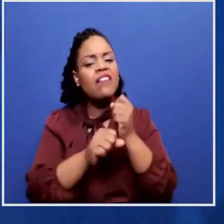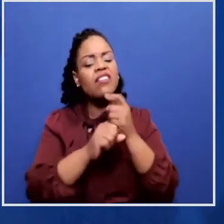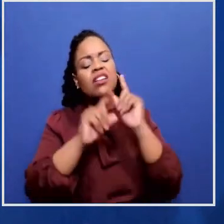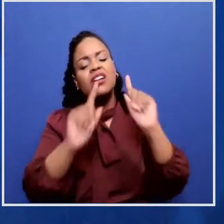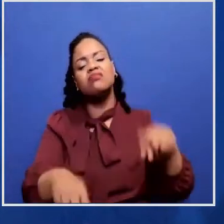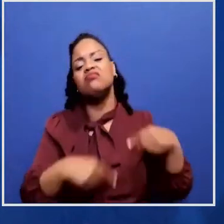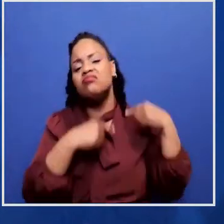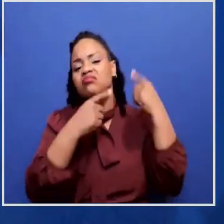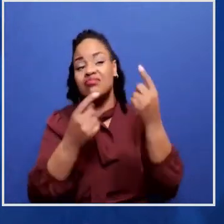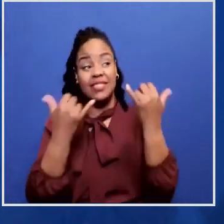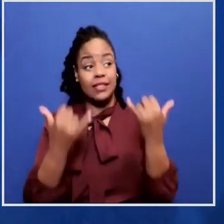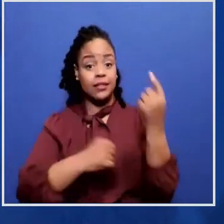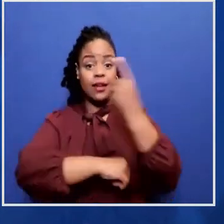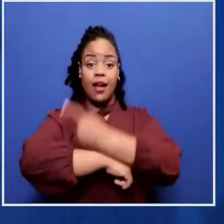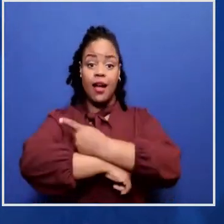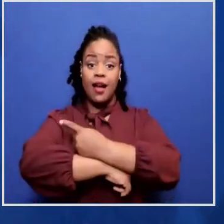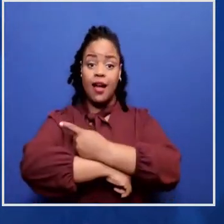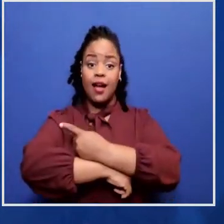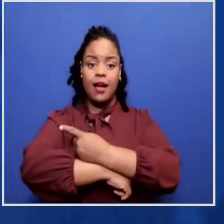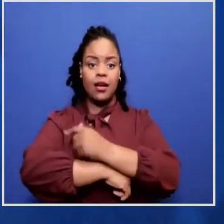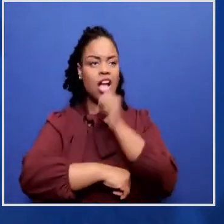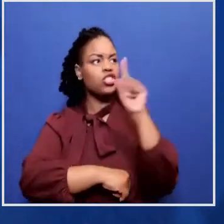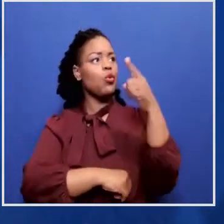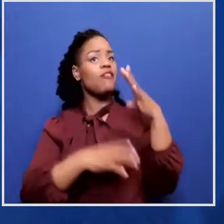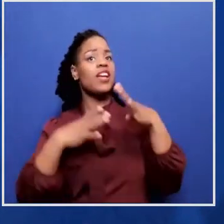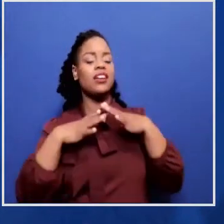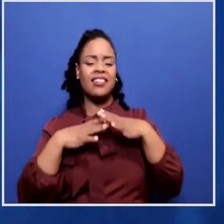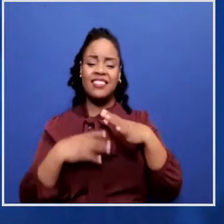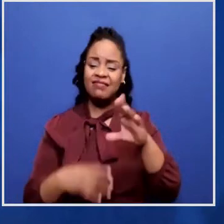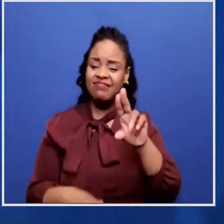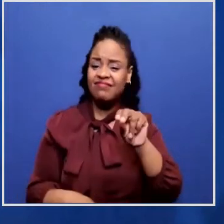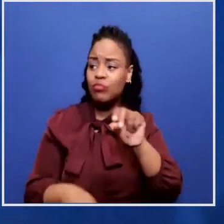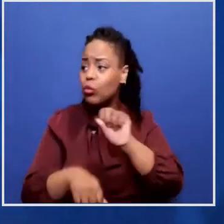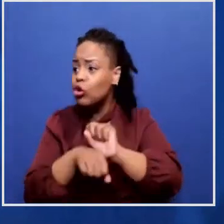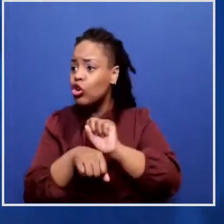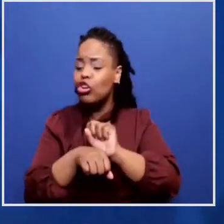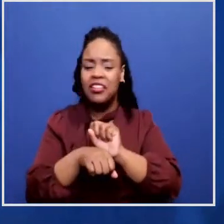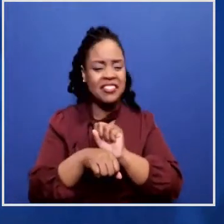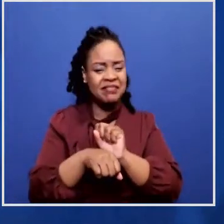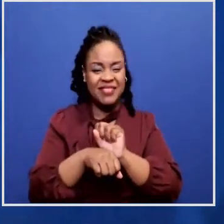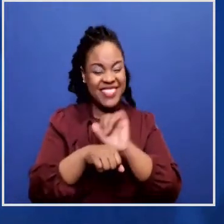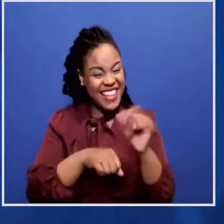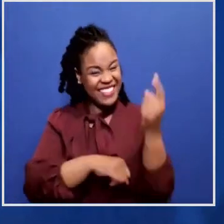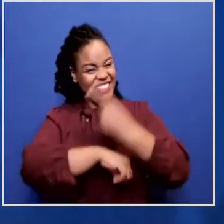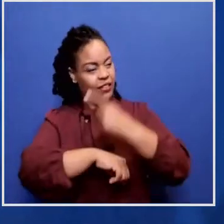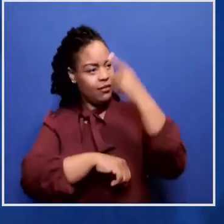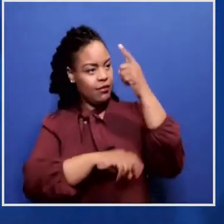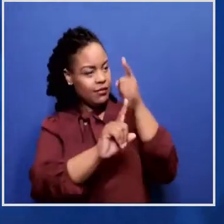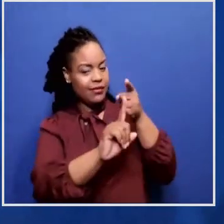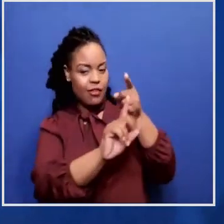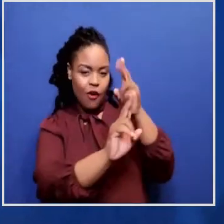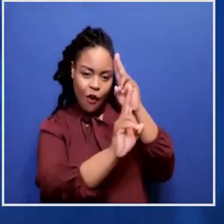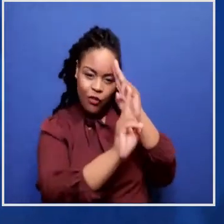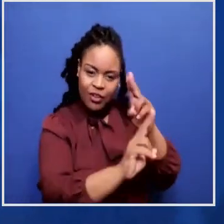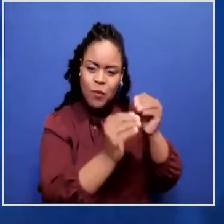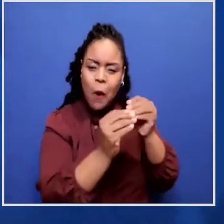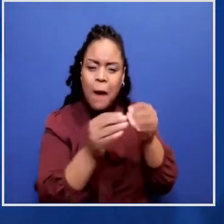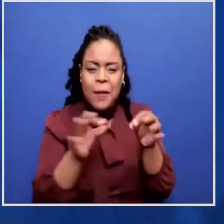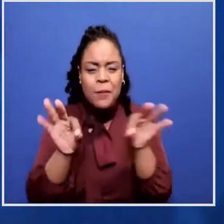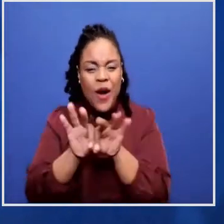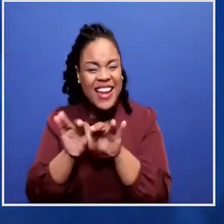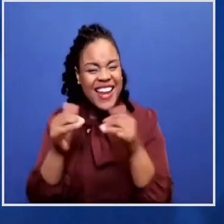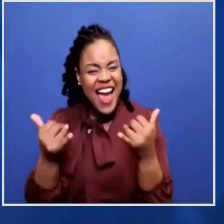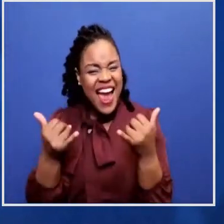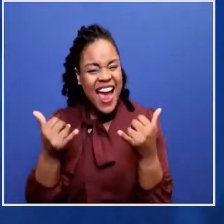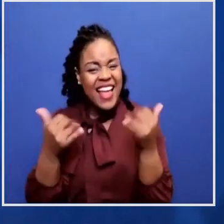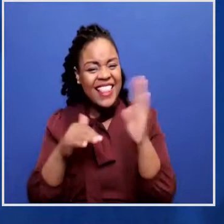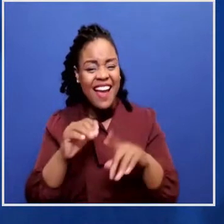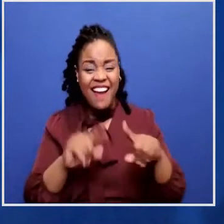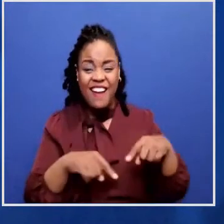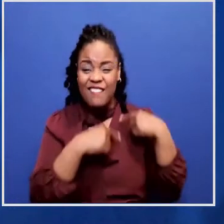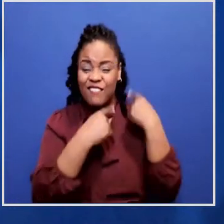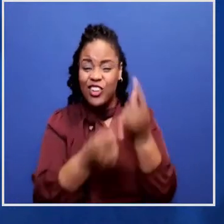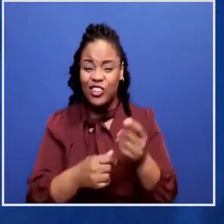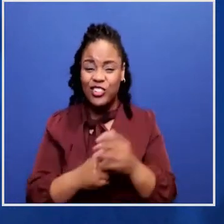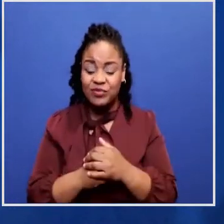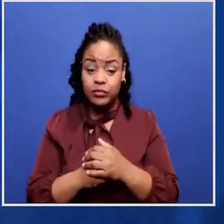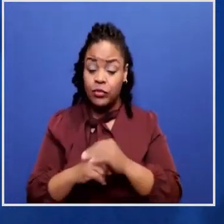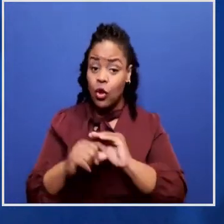EVERY YEAR, MARTIN LUTHER